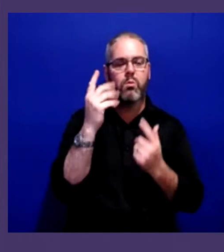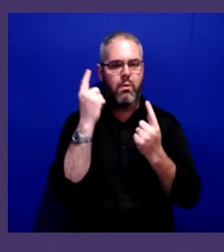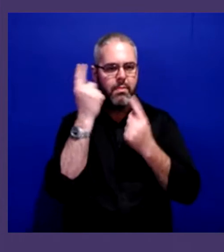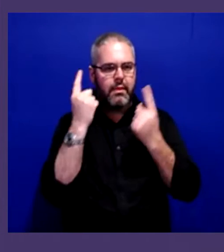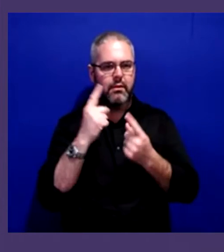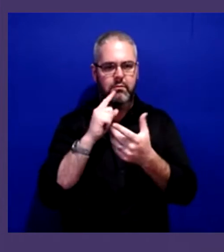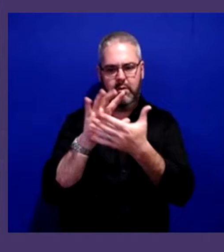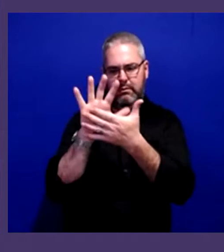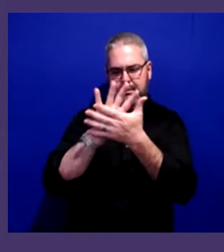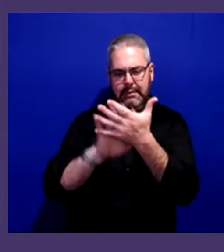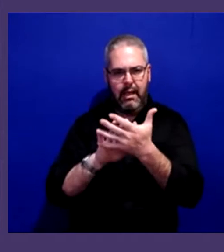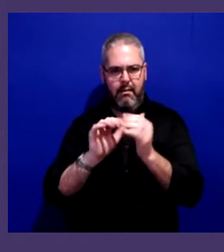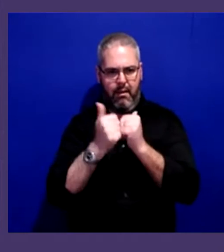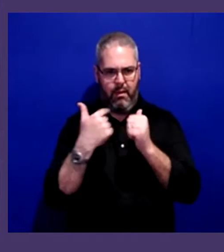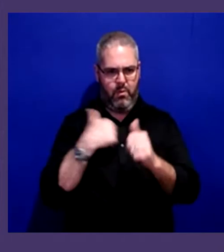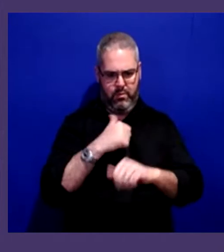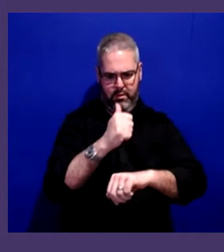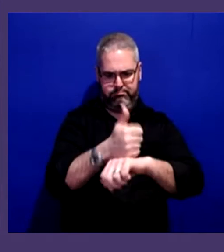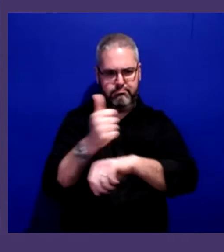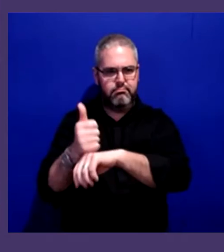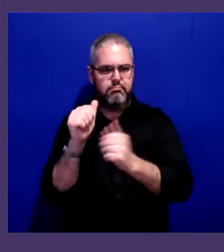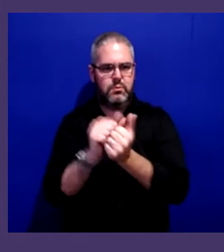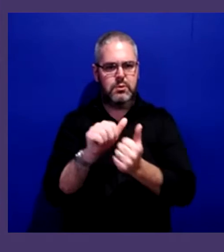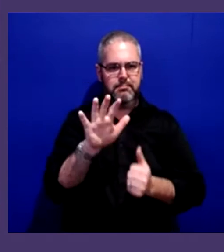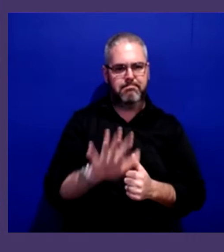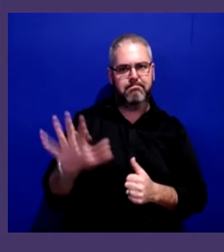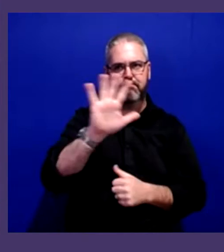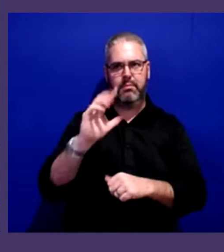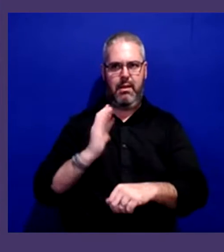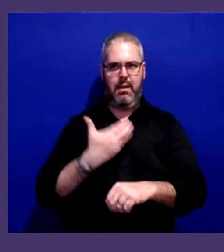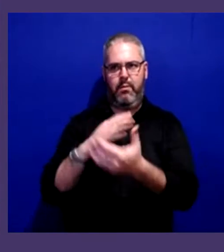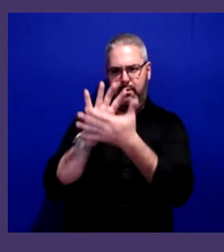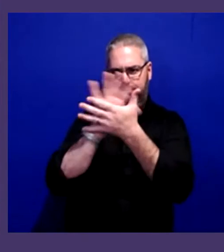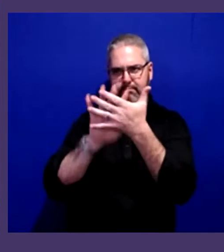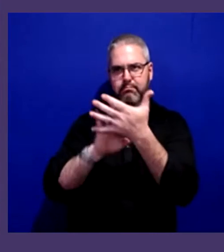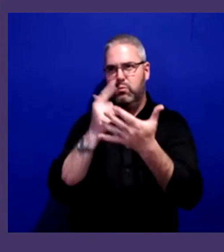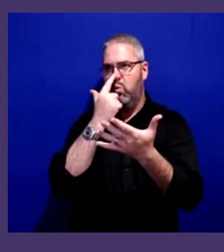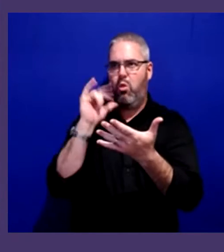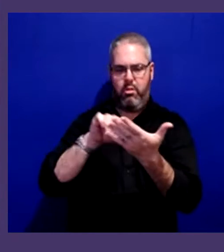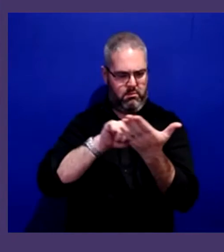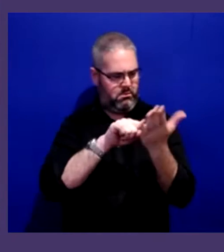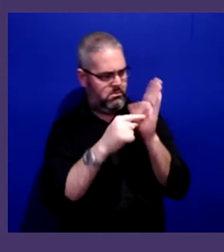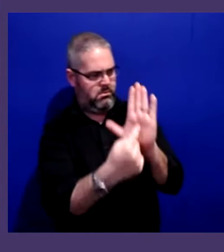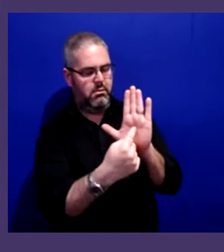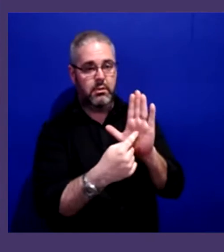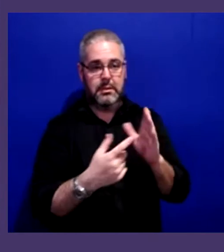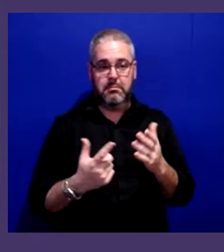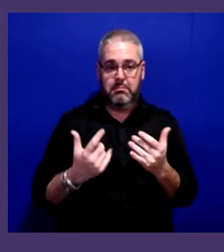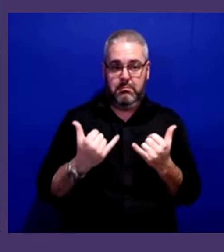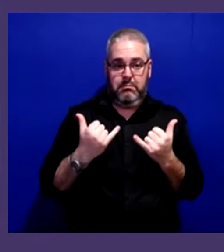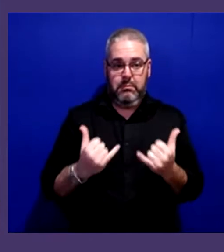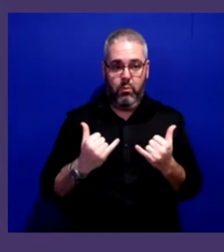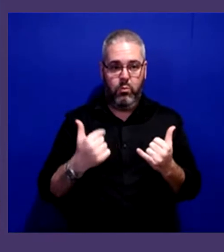into the products that we design. Now, with that in mind, we got a fantastic group of panelists here,